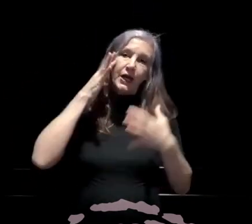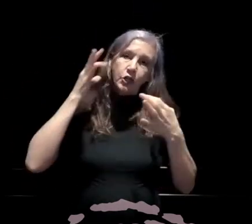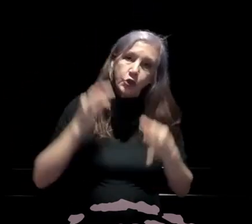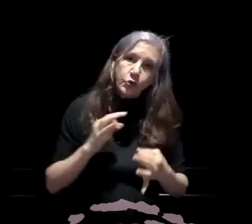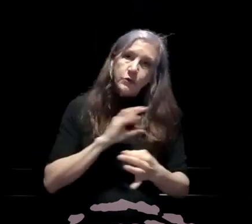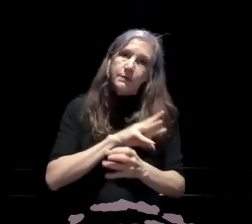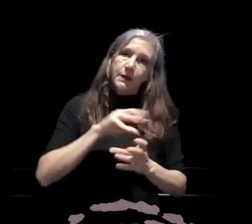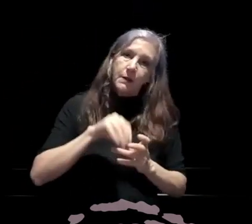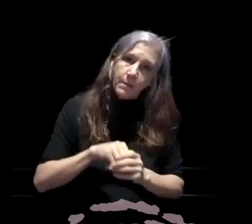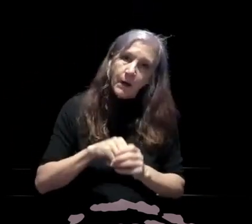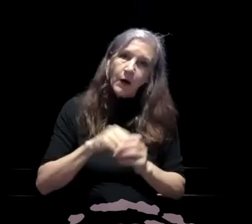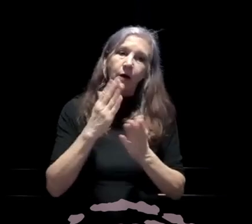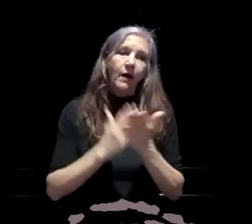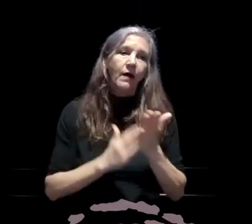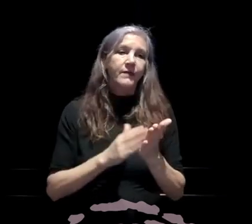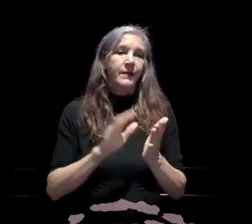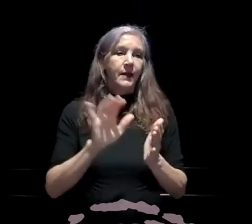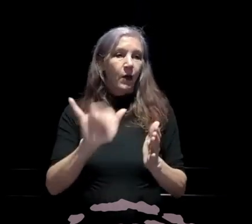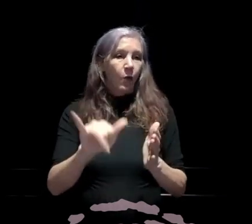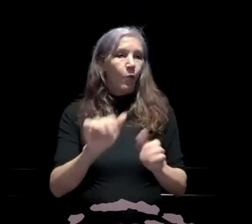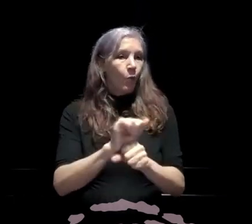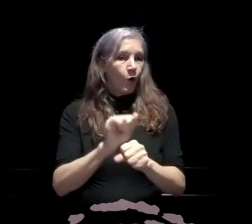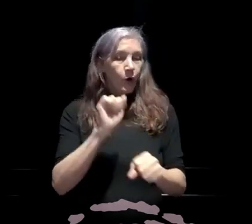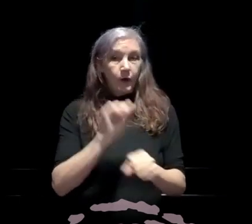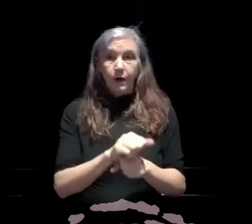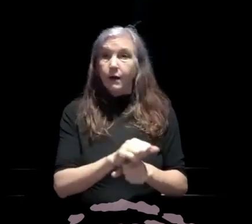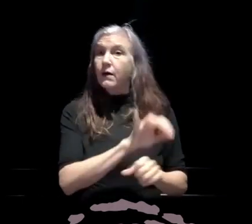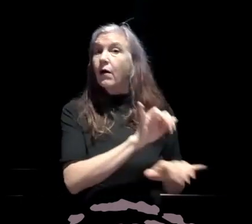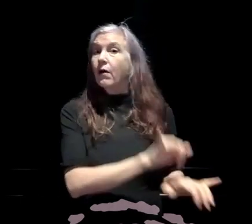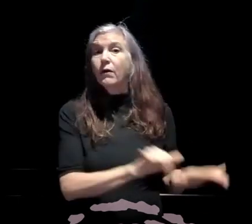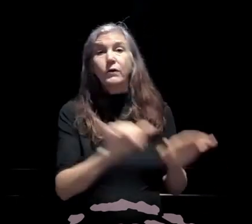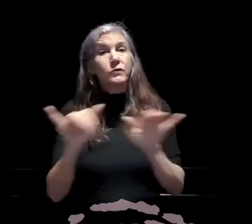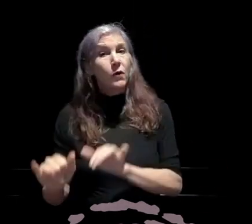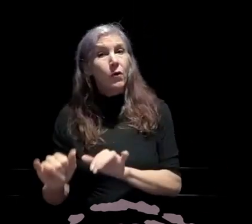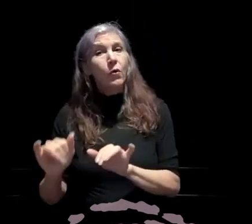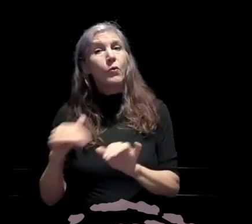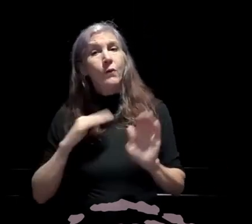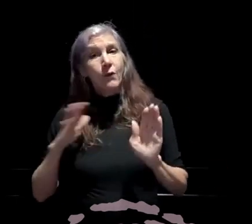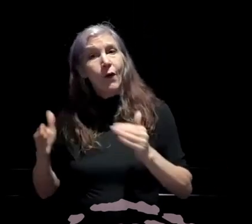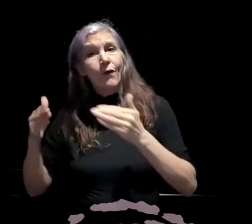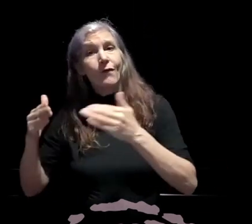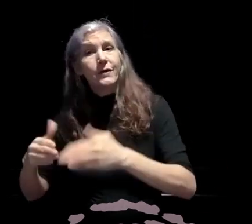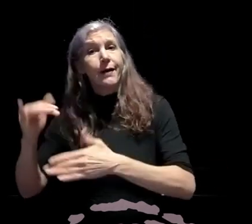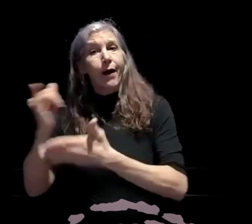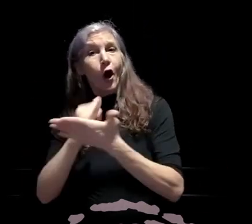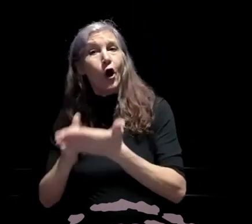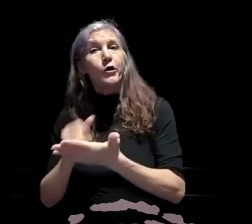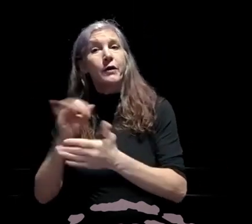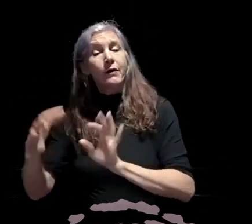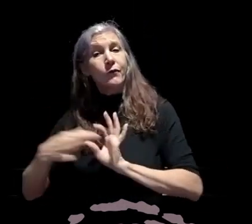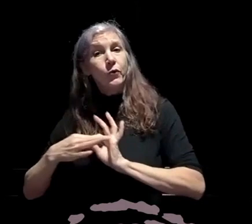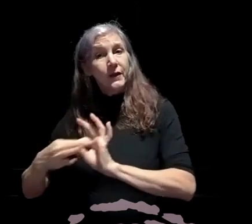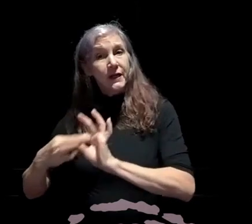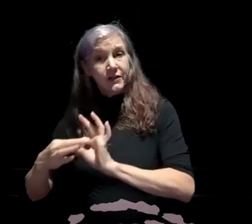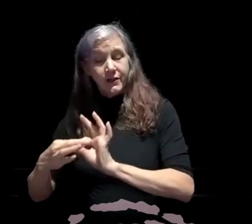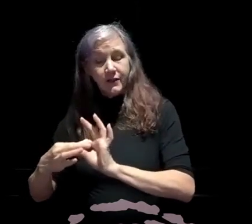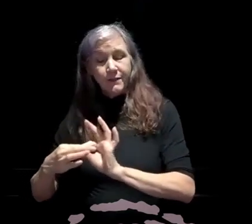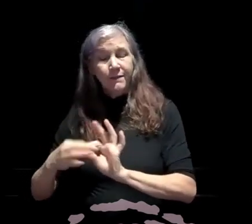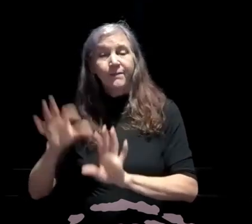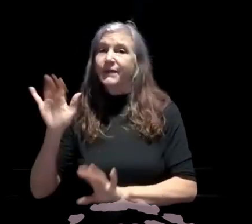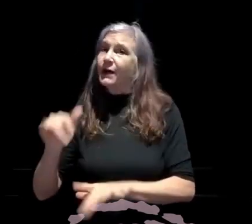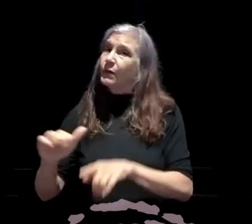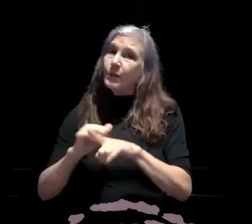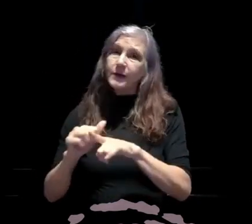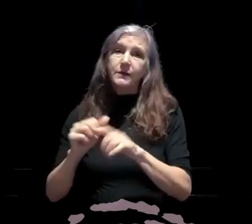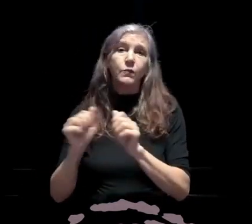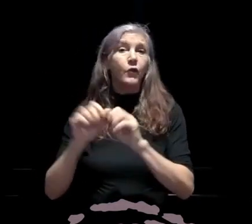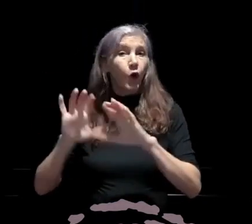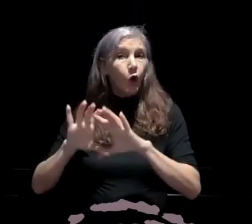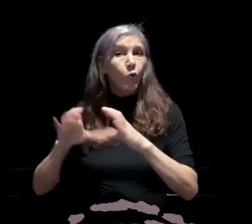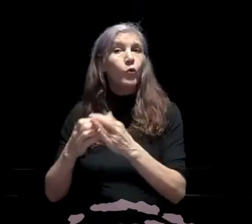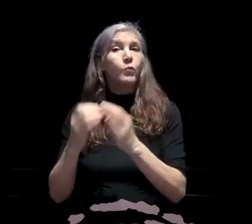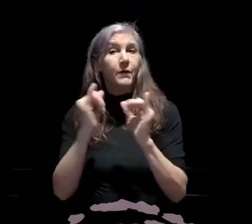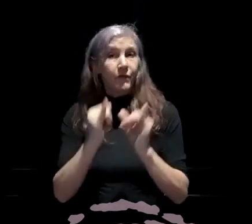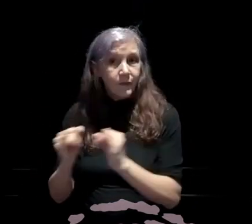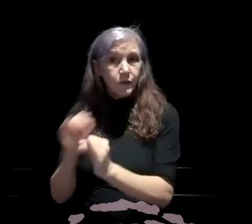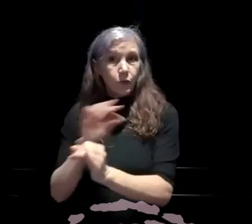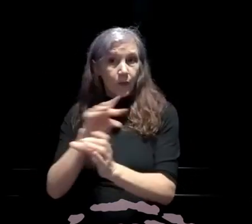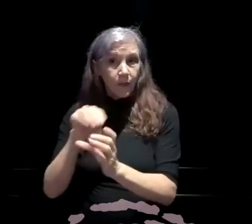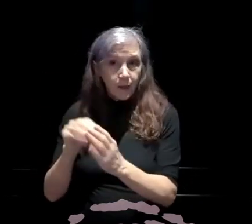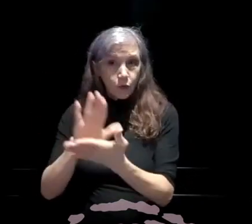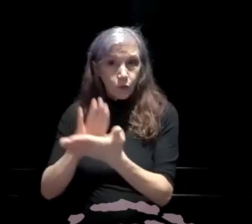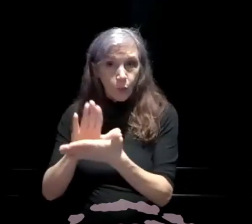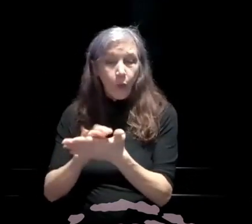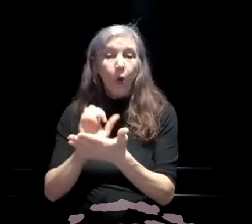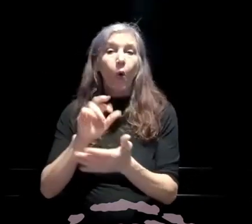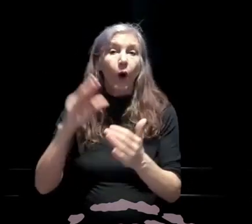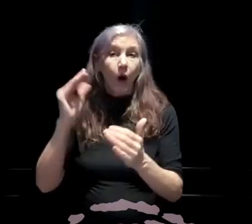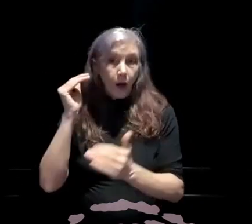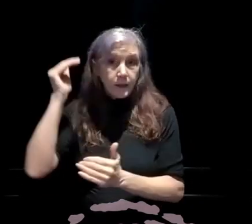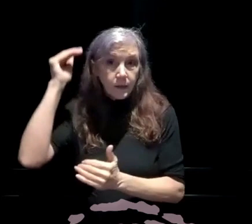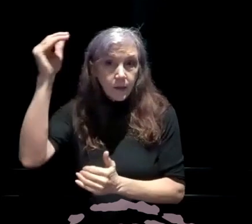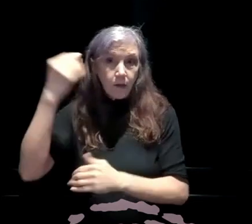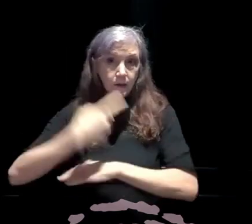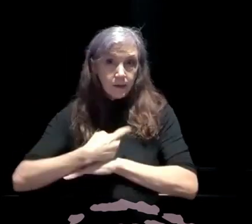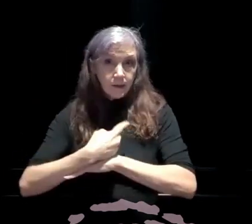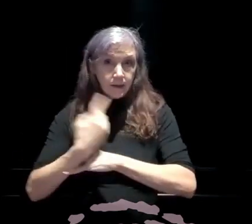Related to that we are also going to focus our time and our efforts on the art of relationships. Art of relationships is something that we get to practice with a group of individuals in a school setting or at adult day programs.